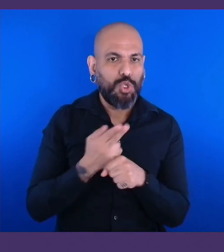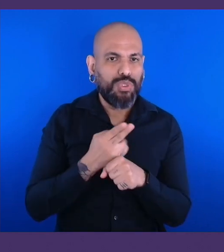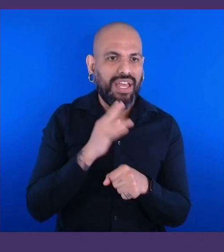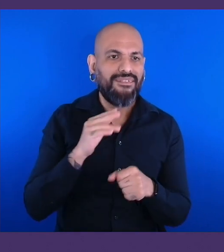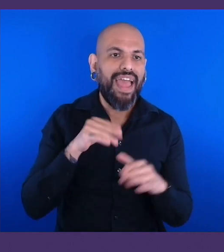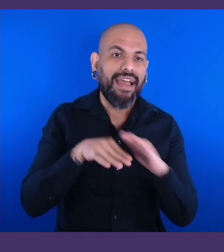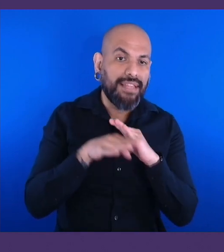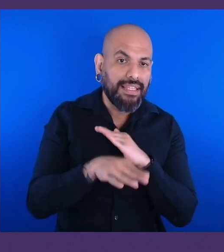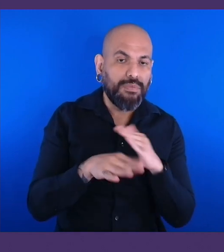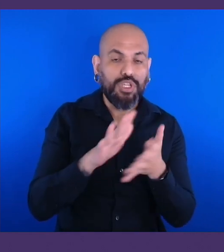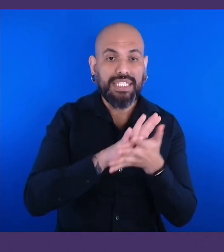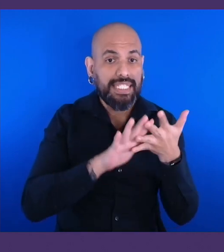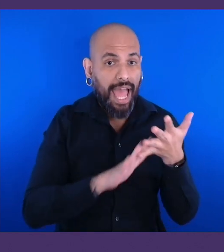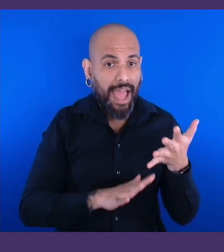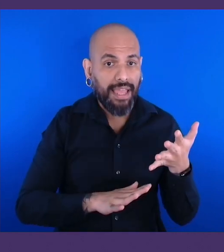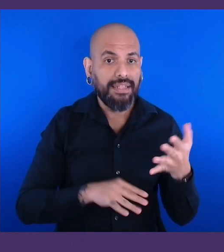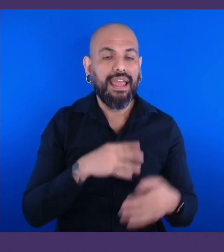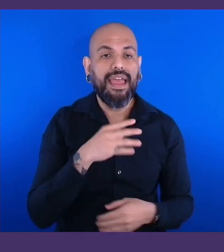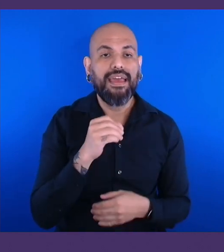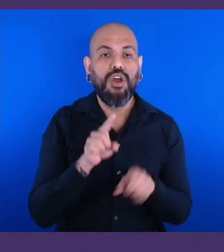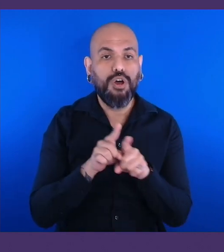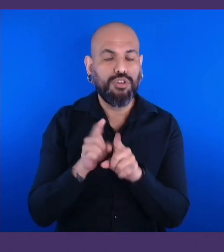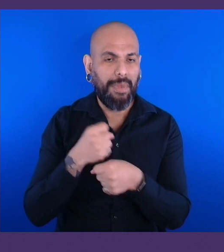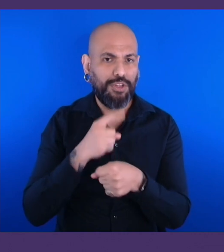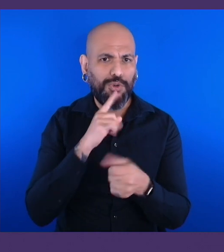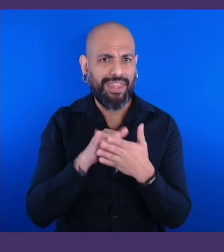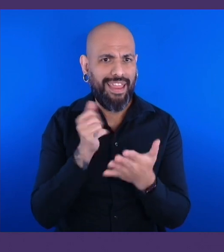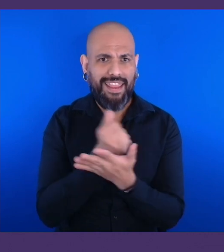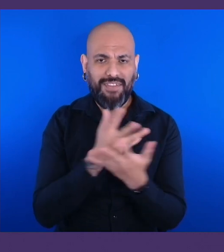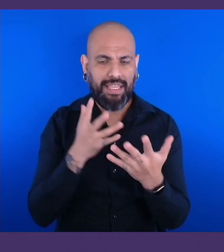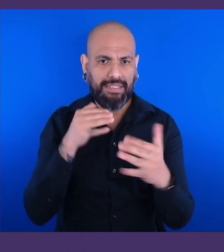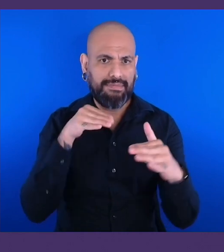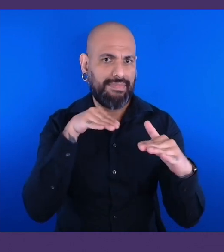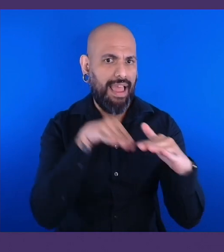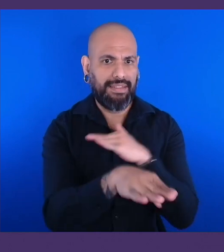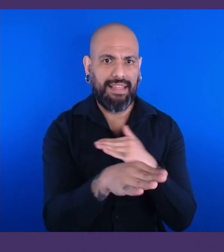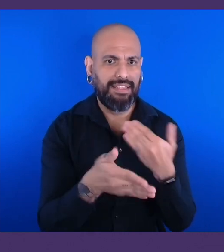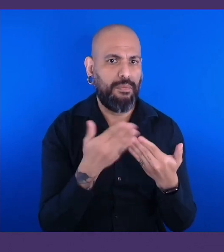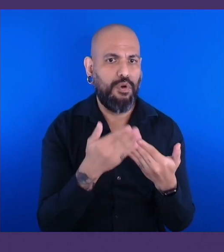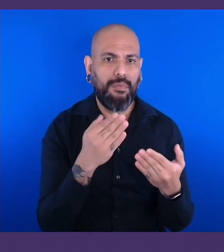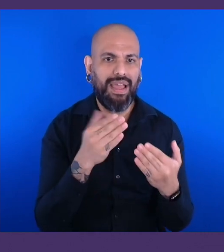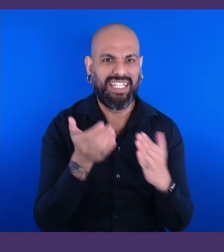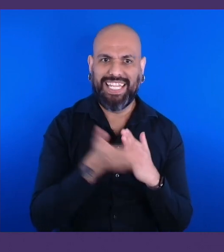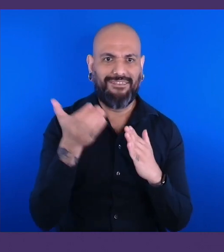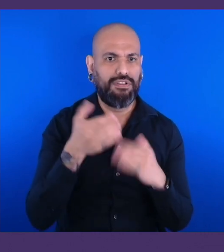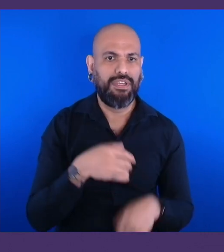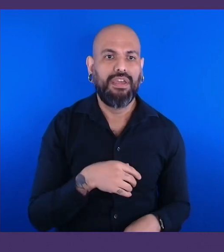and making sure that everything is accessible by default, which will lead to more usable experiences for all.